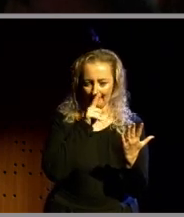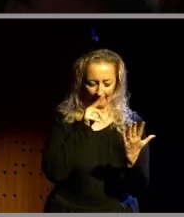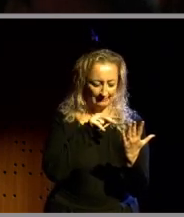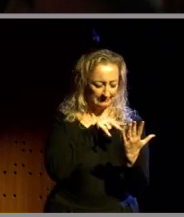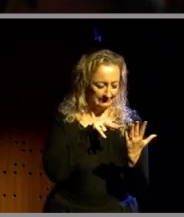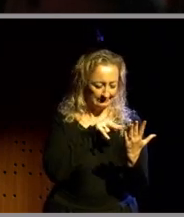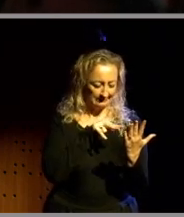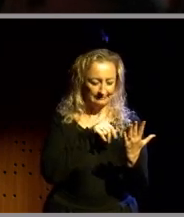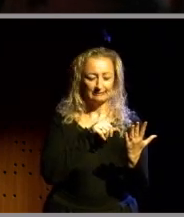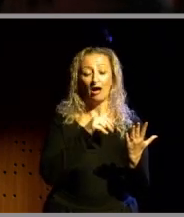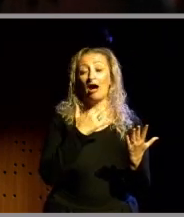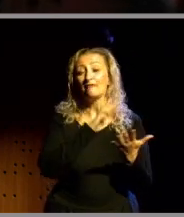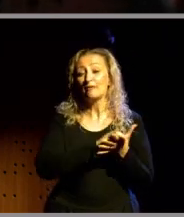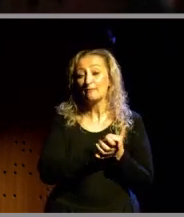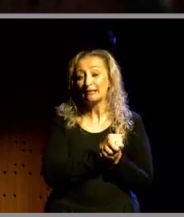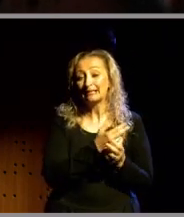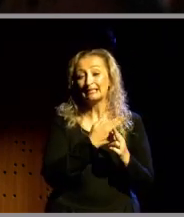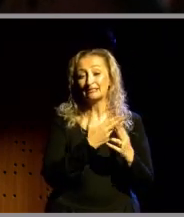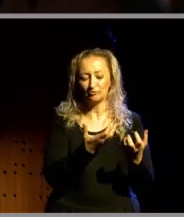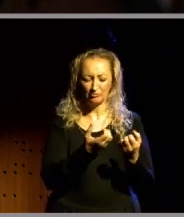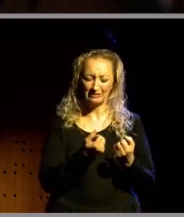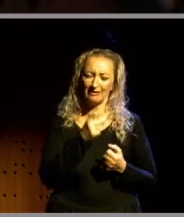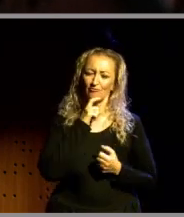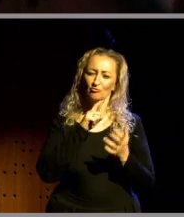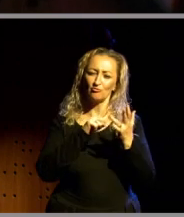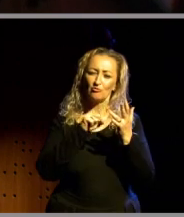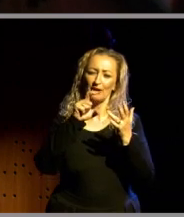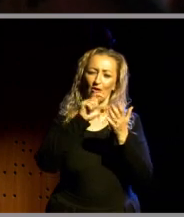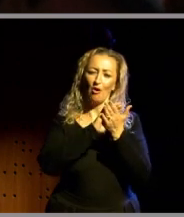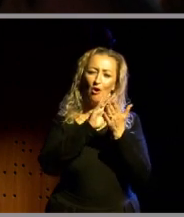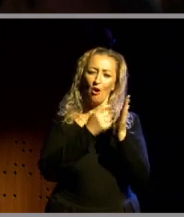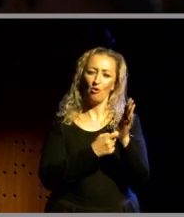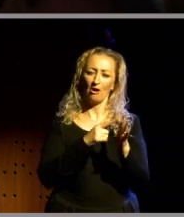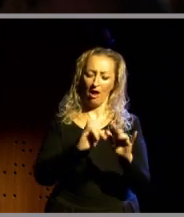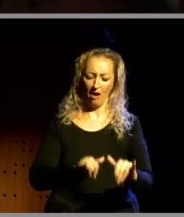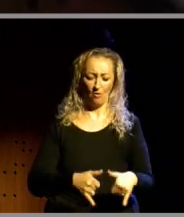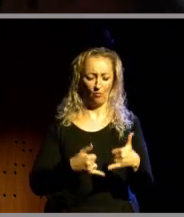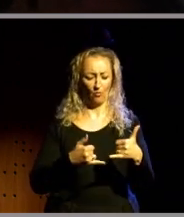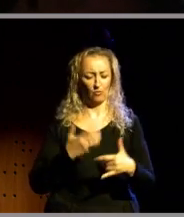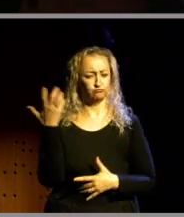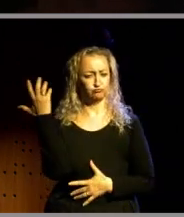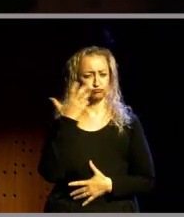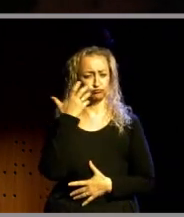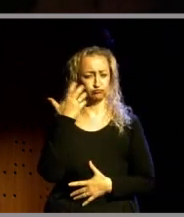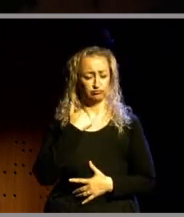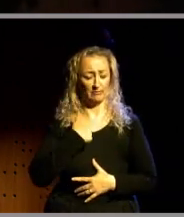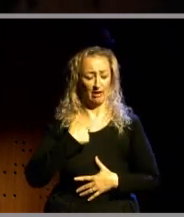The award, the red ochre award, it is big for me. I am overwhelmed.